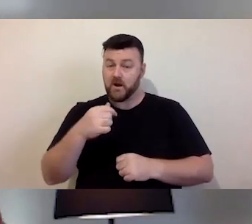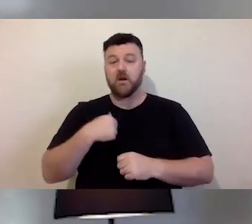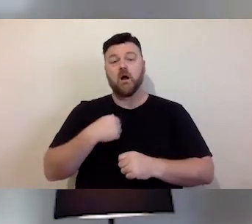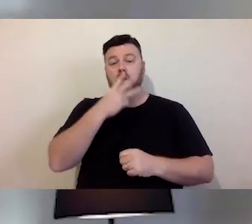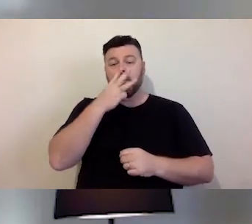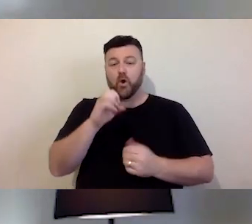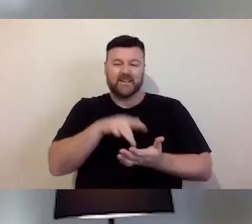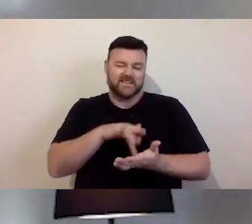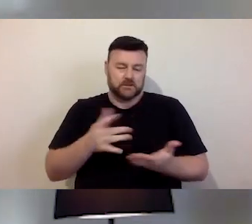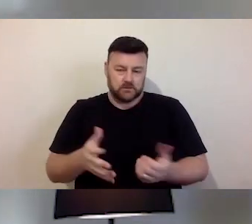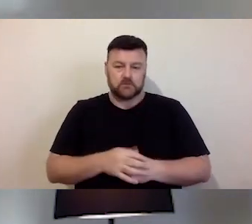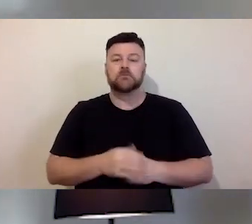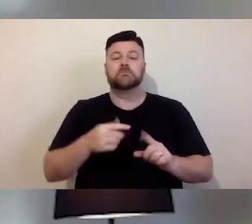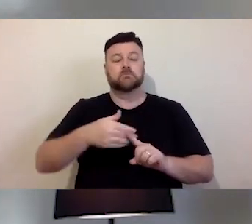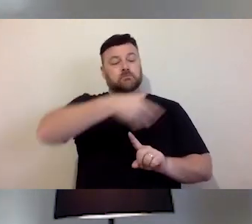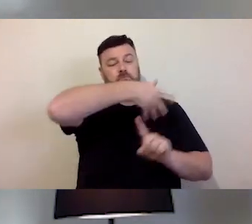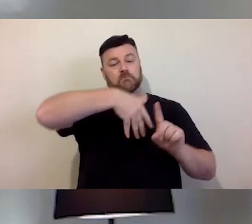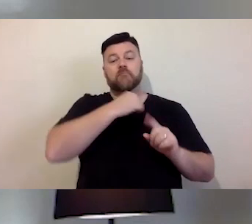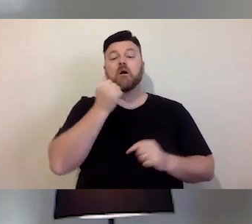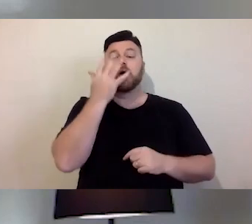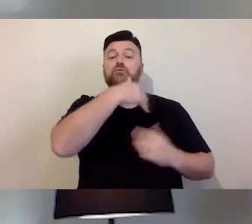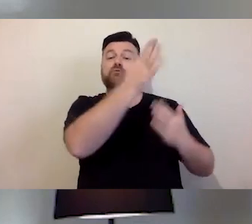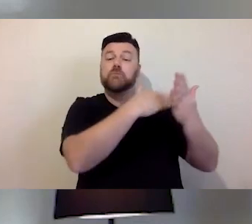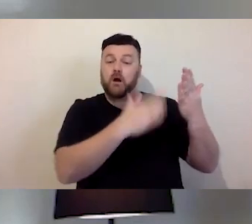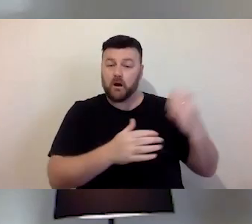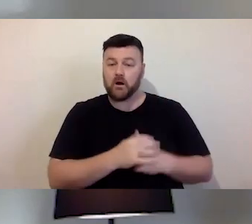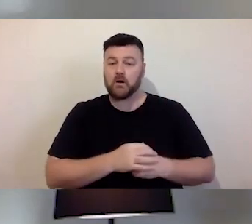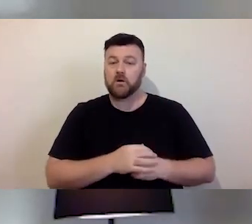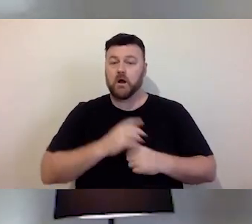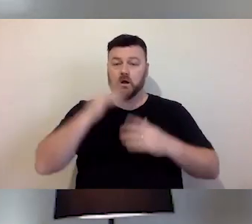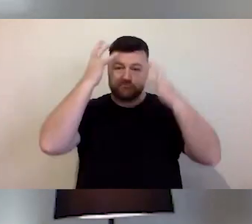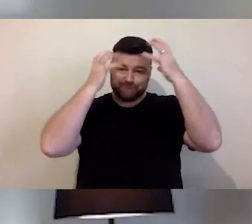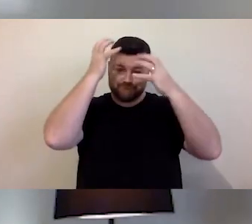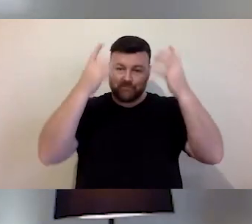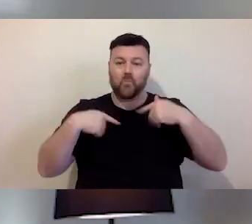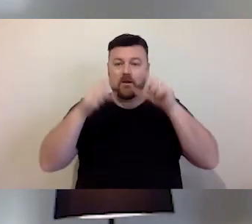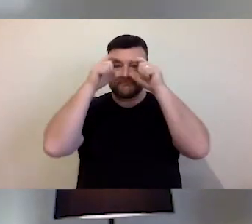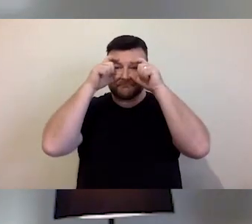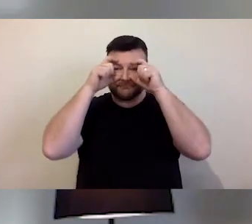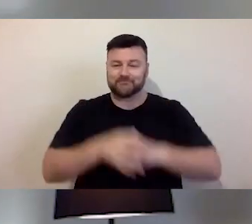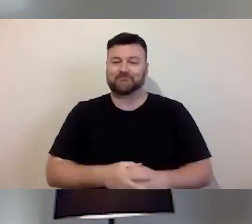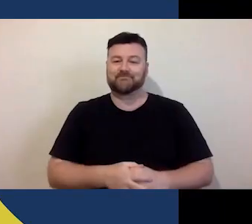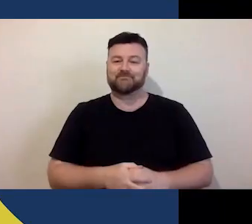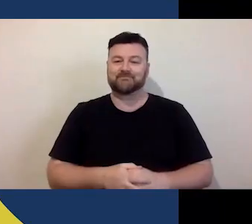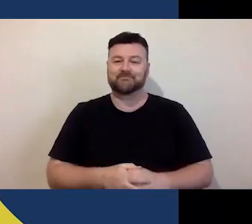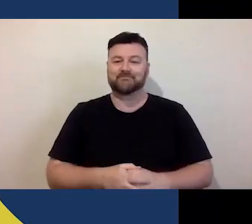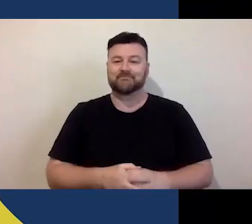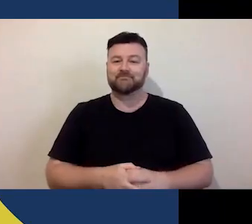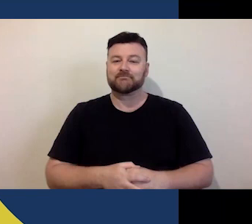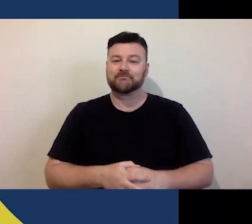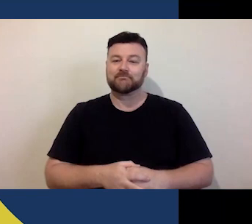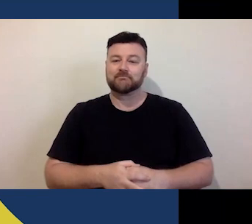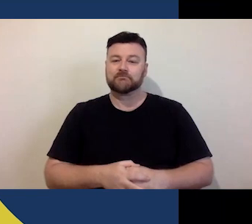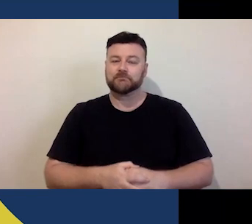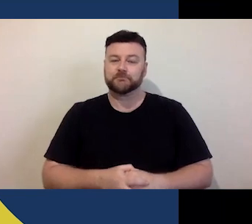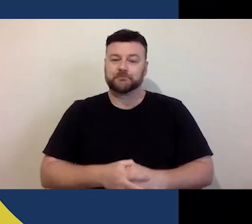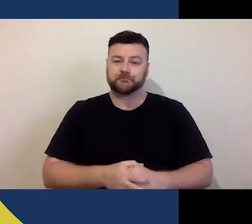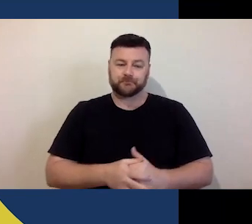painting, I have black round glasses and messy hair.